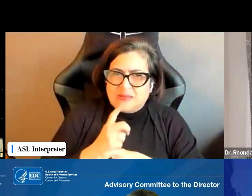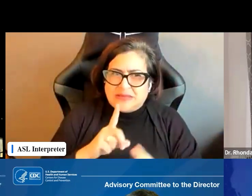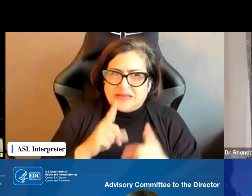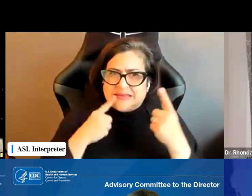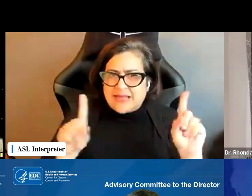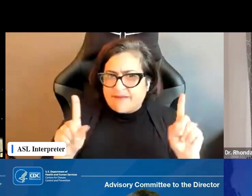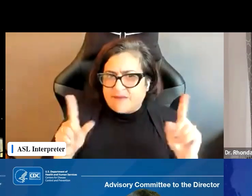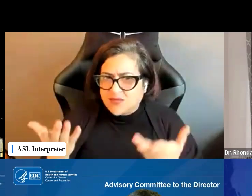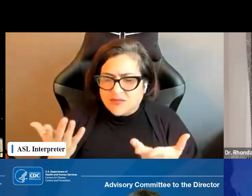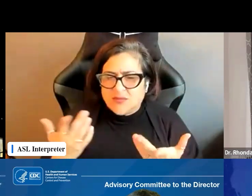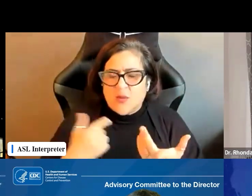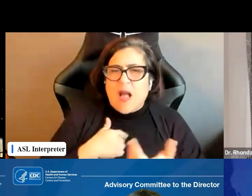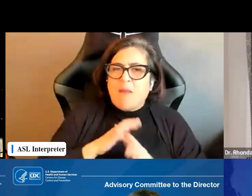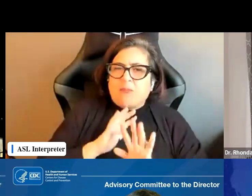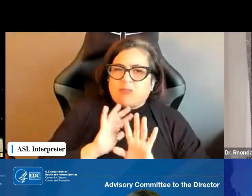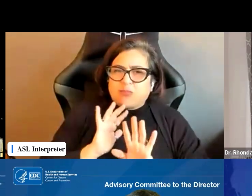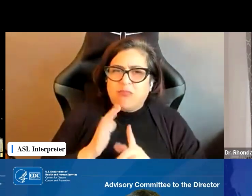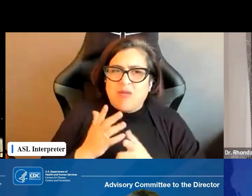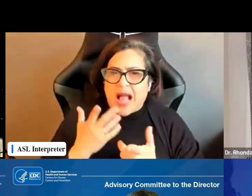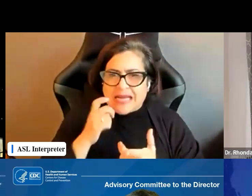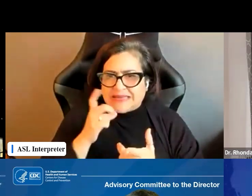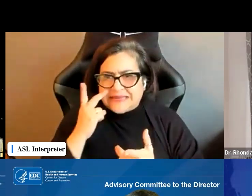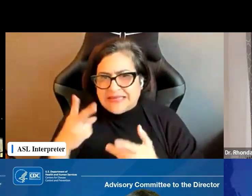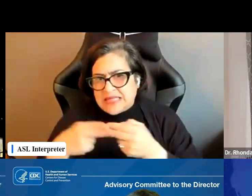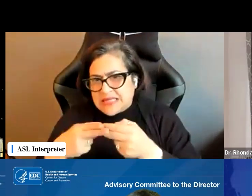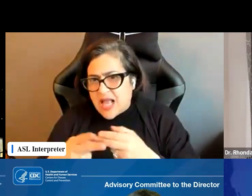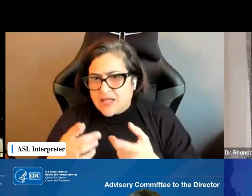So I didn't totally see that in the slides, but I'm just curious how you think about that.